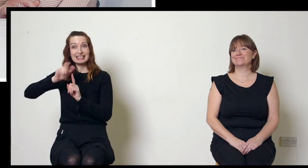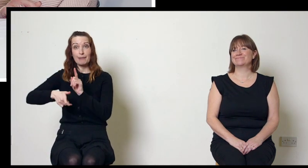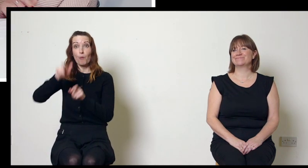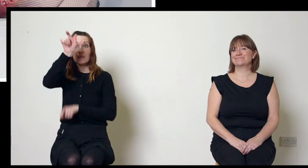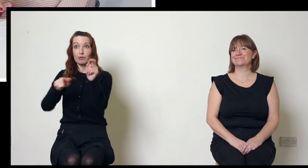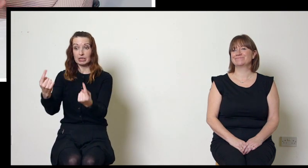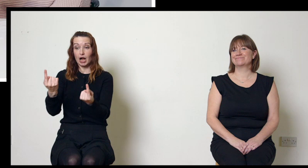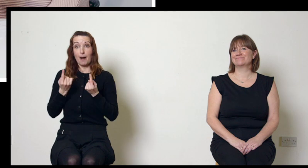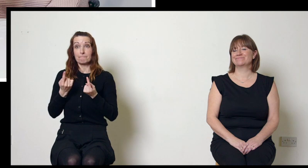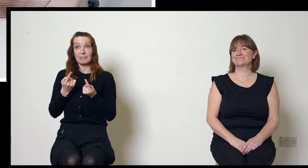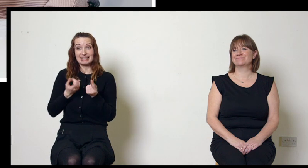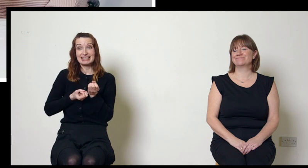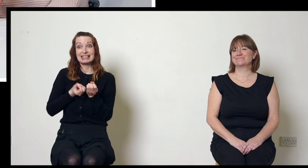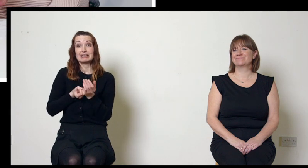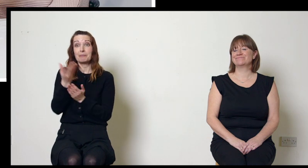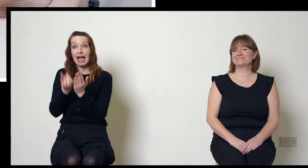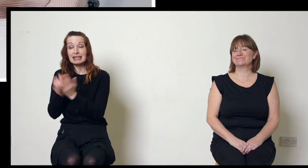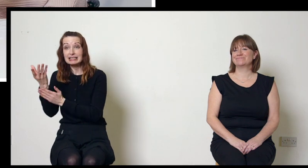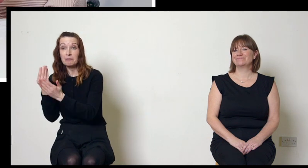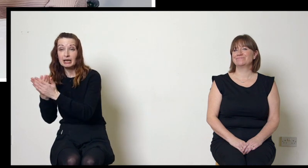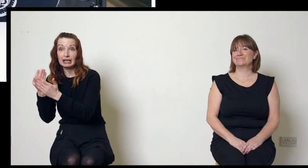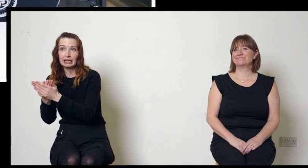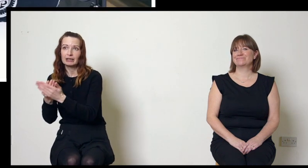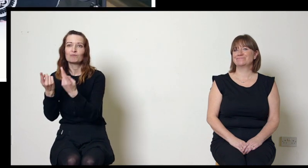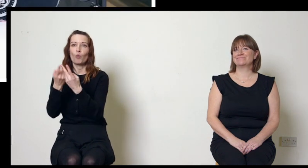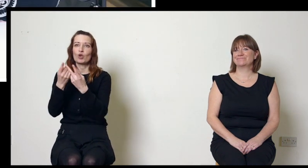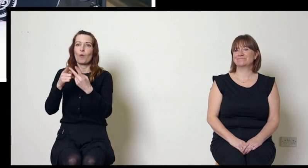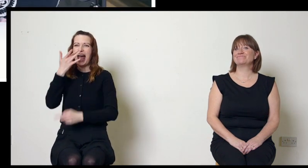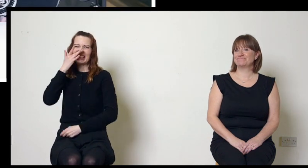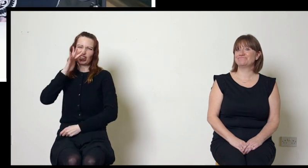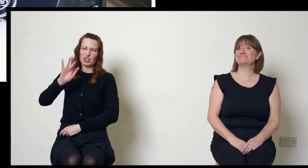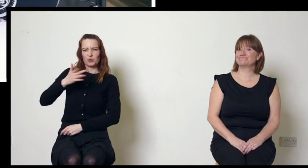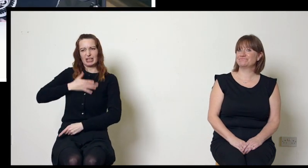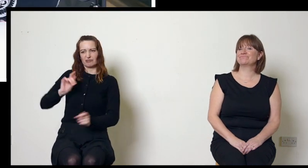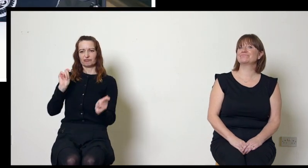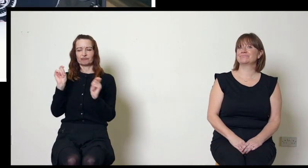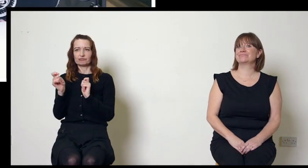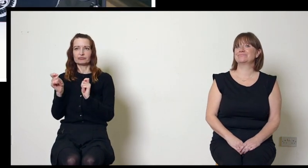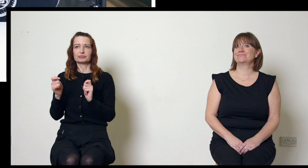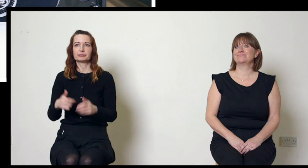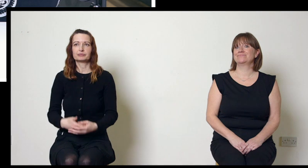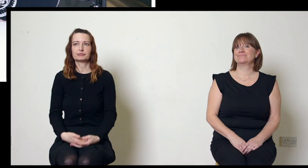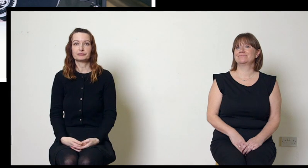And, and then you've kind of got the whole attitudinal change as well. So it can be a bit complicated. Just as an attitudinal thing from the team